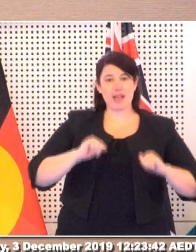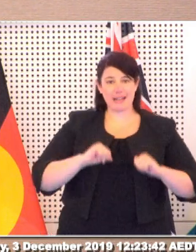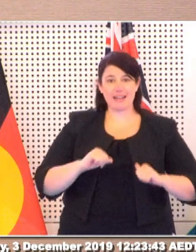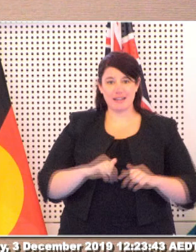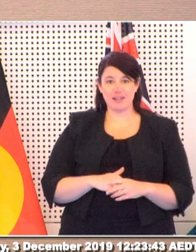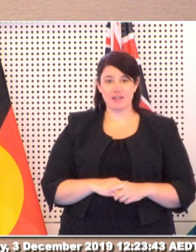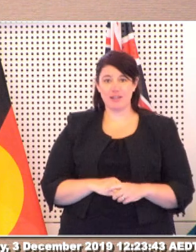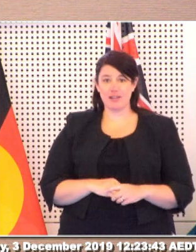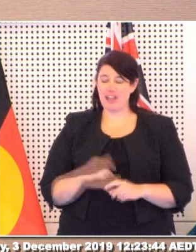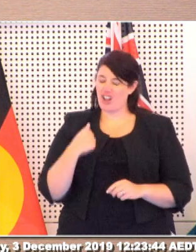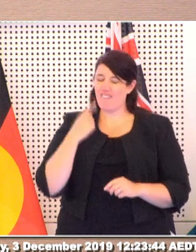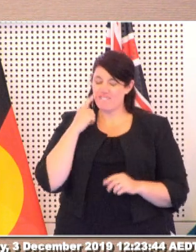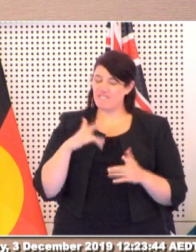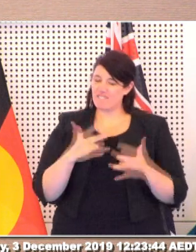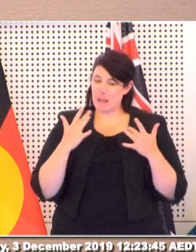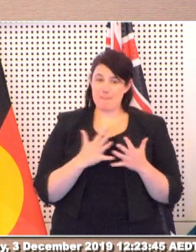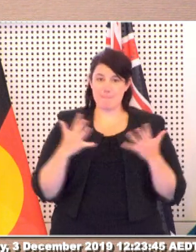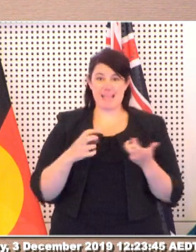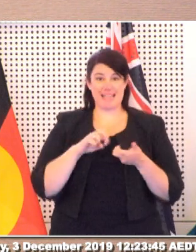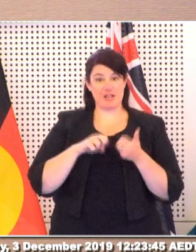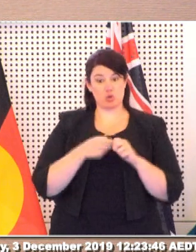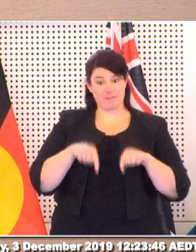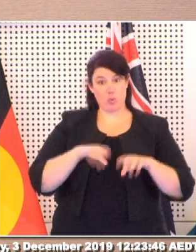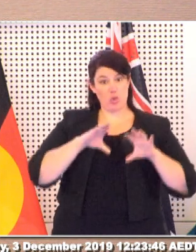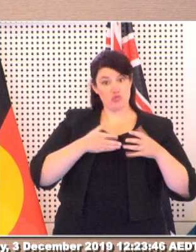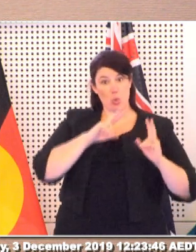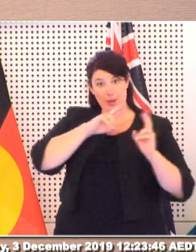and I think that’s an issue for the Commission to explore.